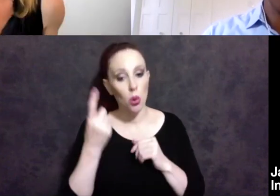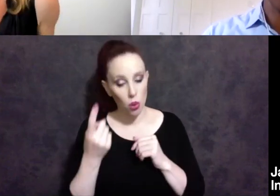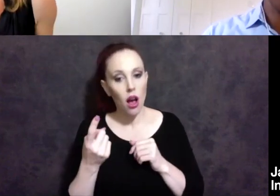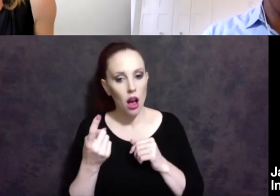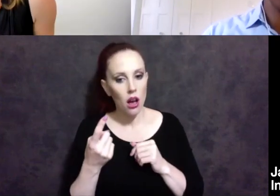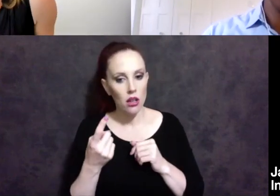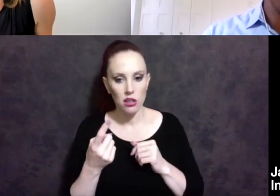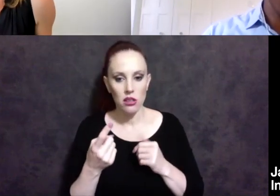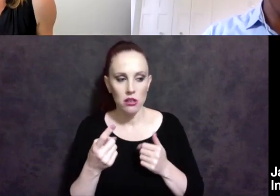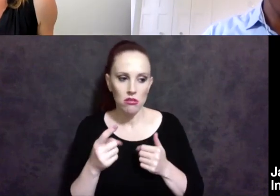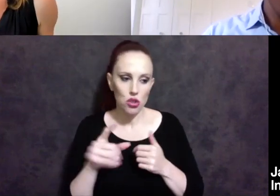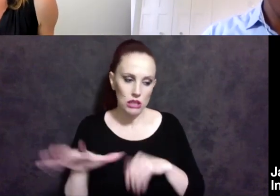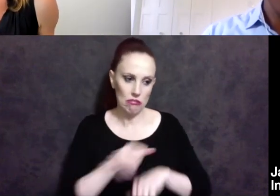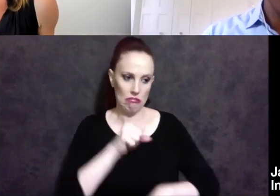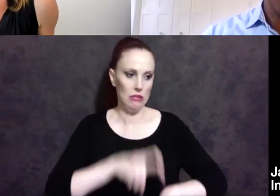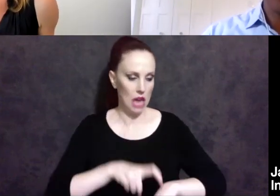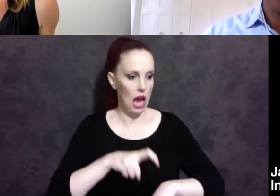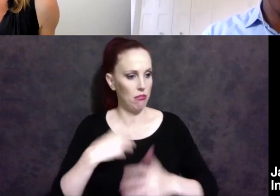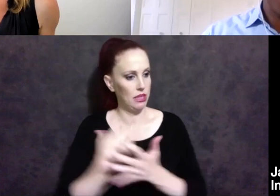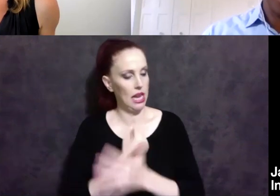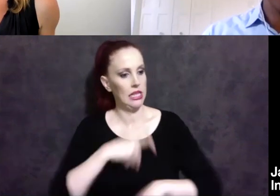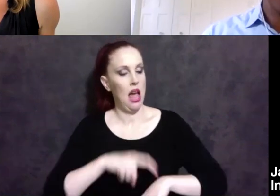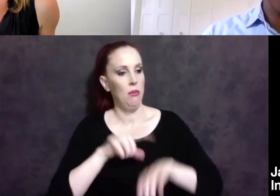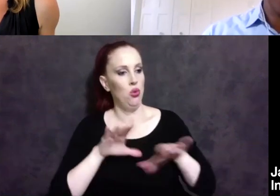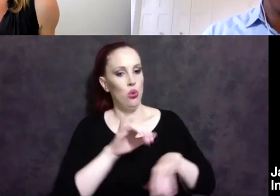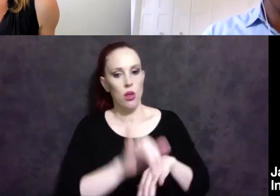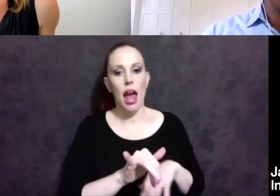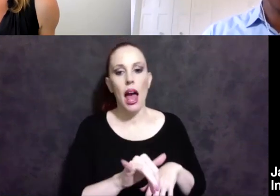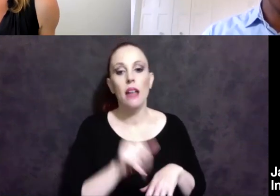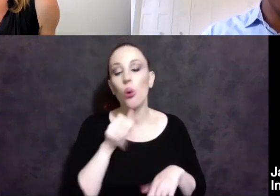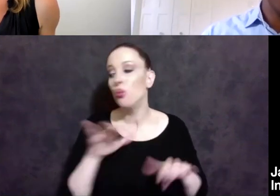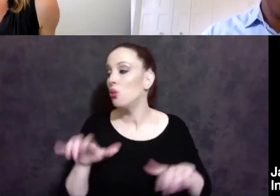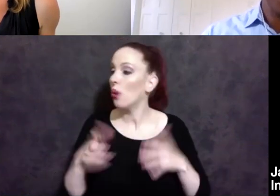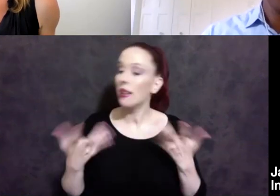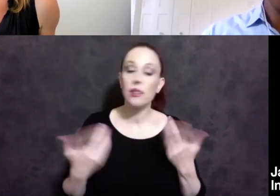space to do it. Don't do it as like, OK, we have going to are a luncheon where we are